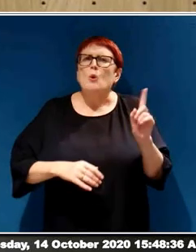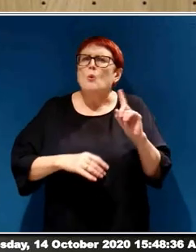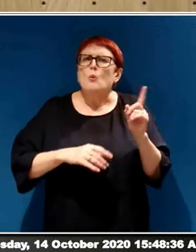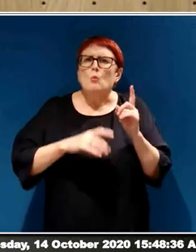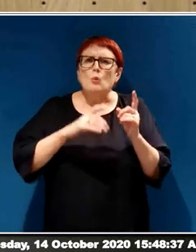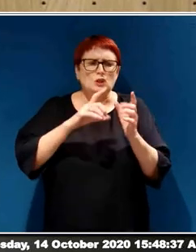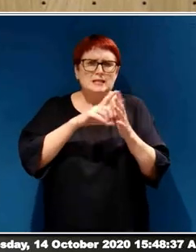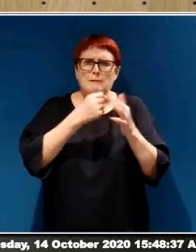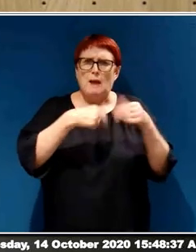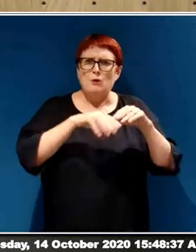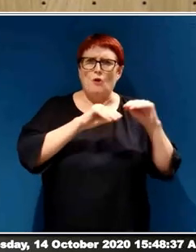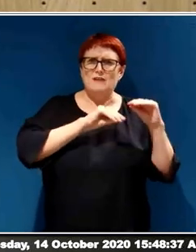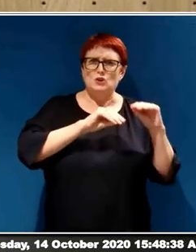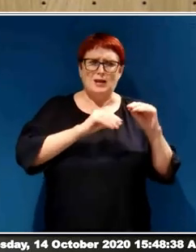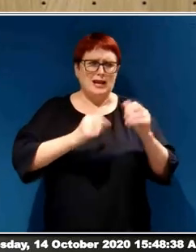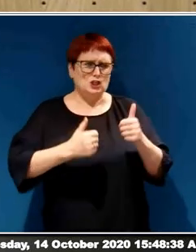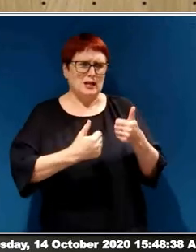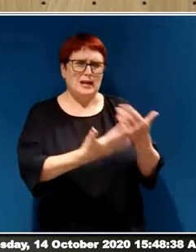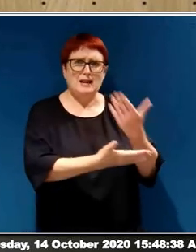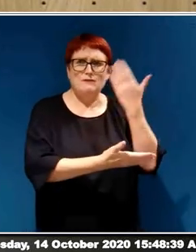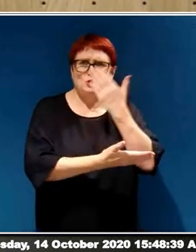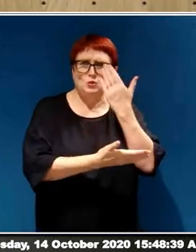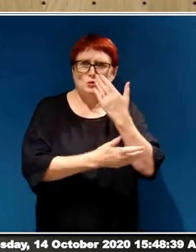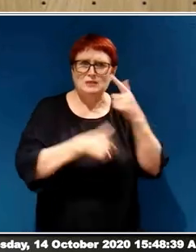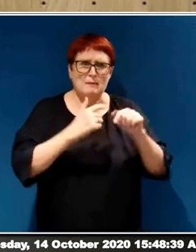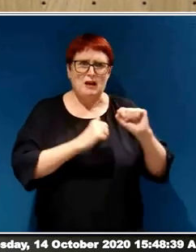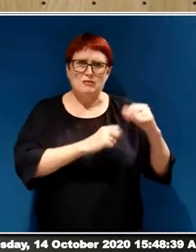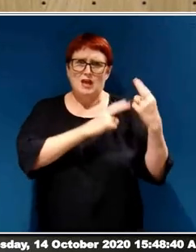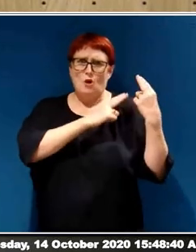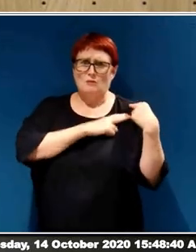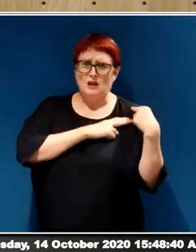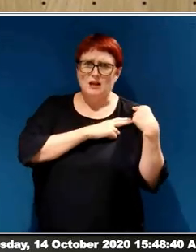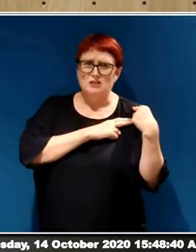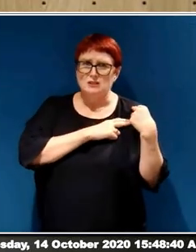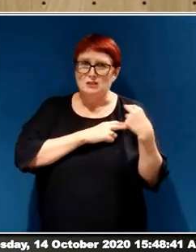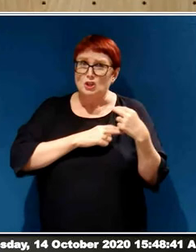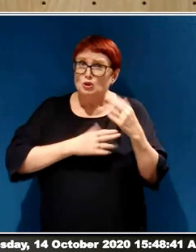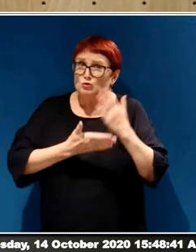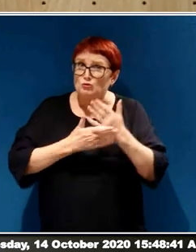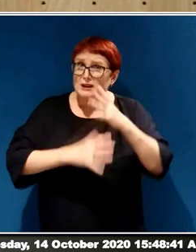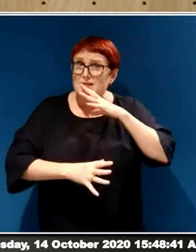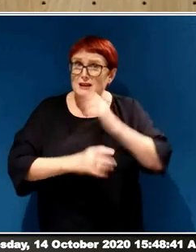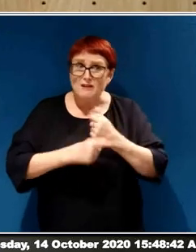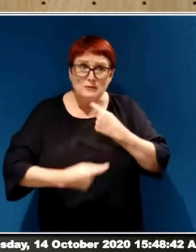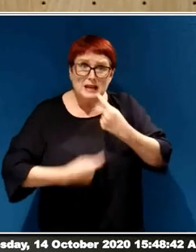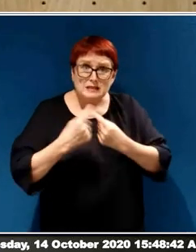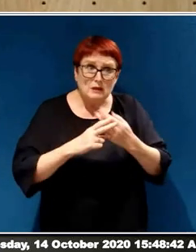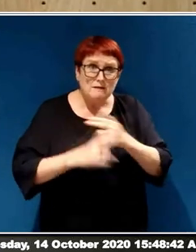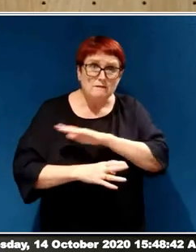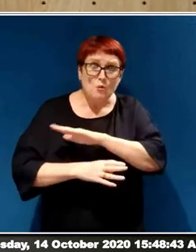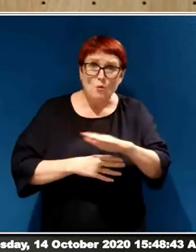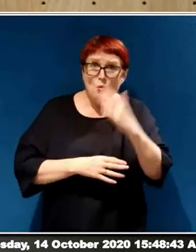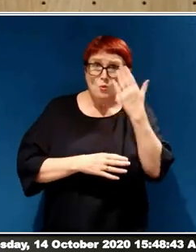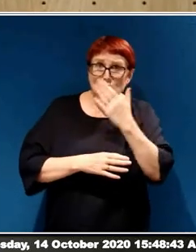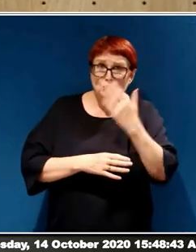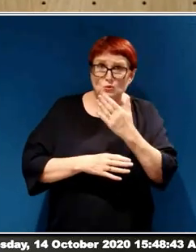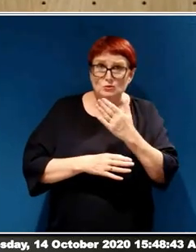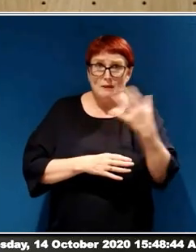their obligation to consult. I'm not sure that there has been a research project on that topic, but from